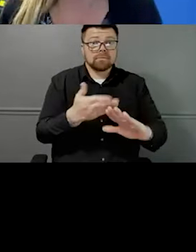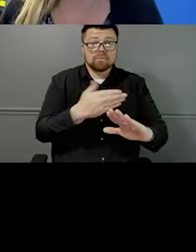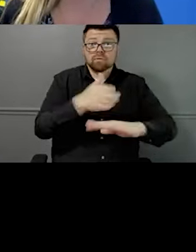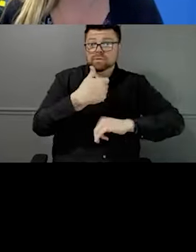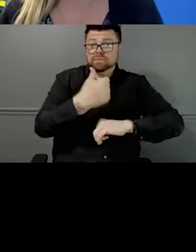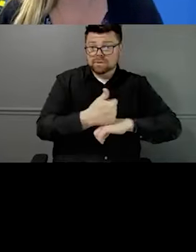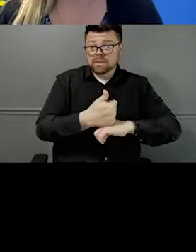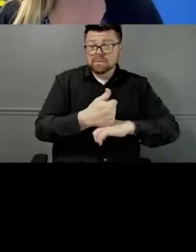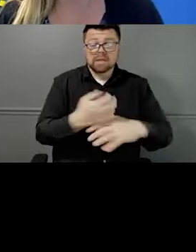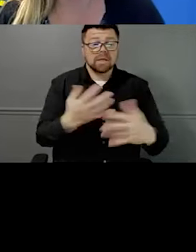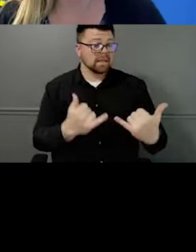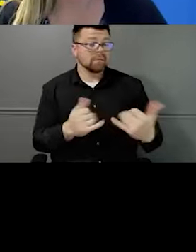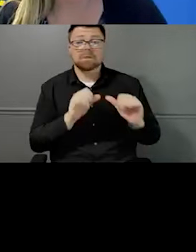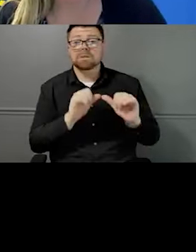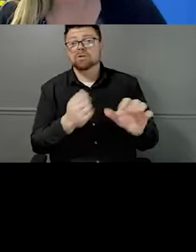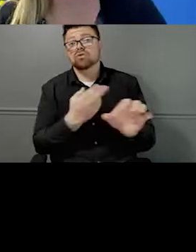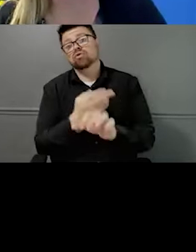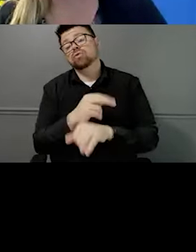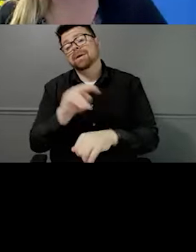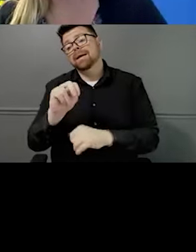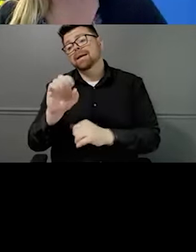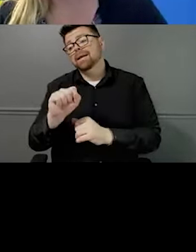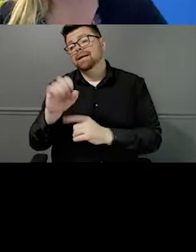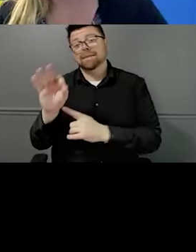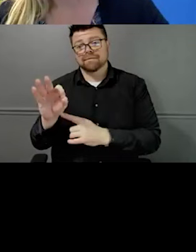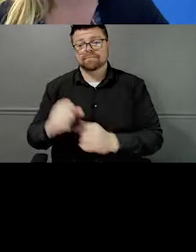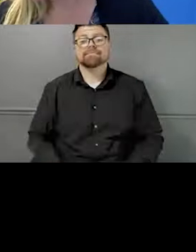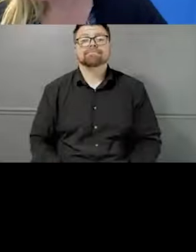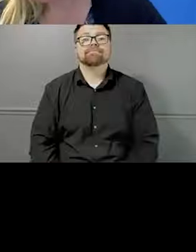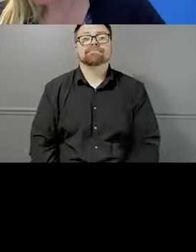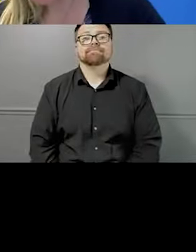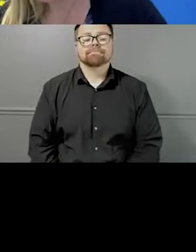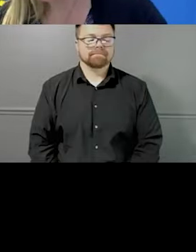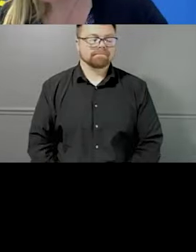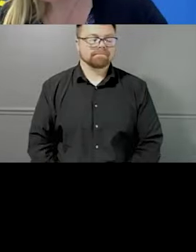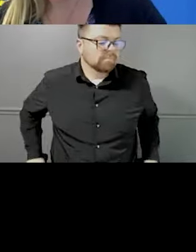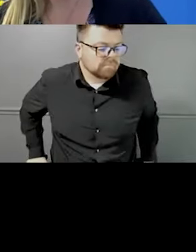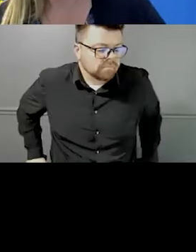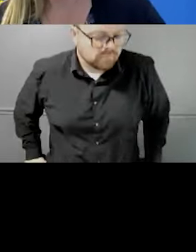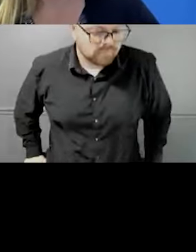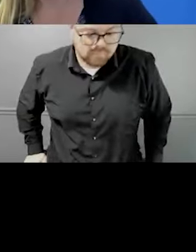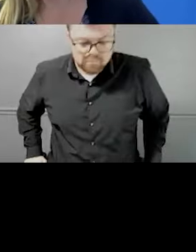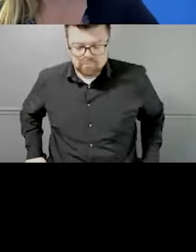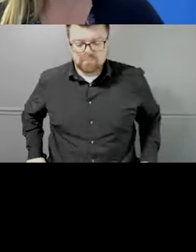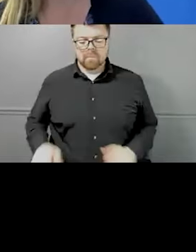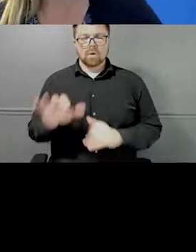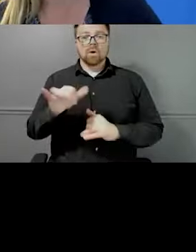currently in use by the National Science Foundation. We also received requests